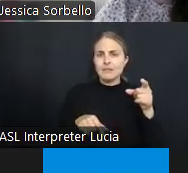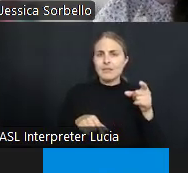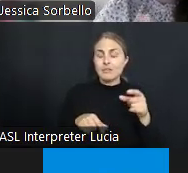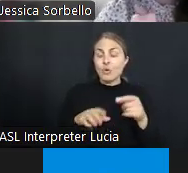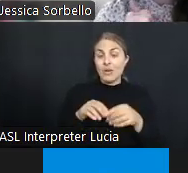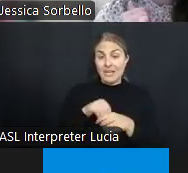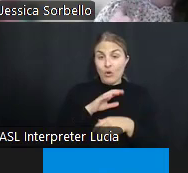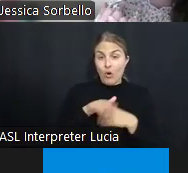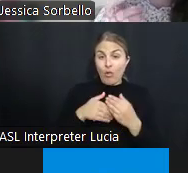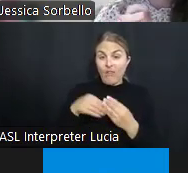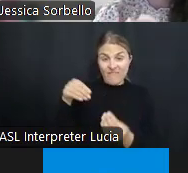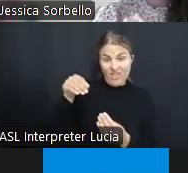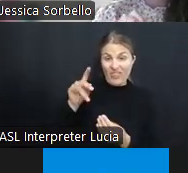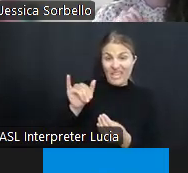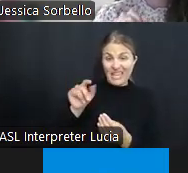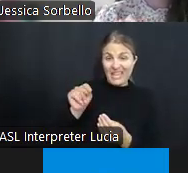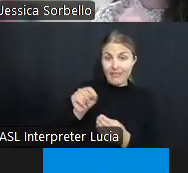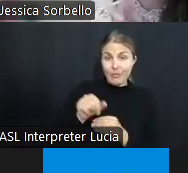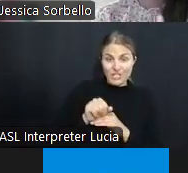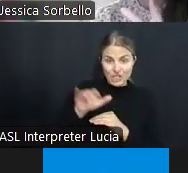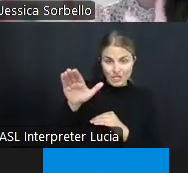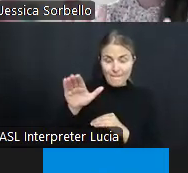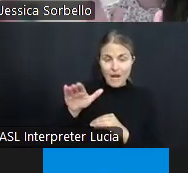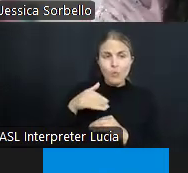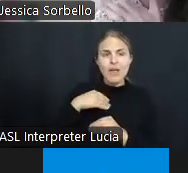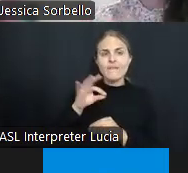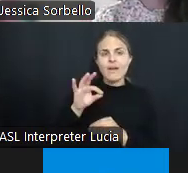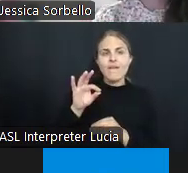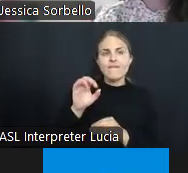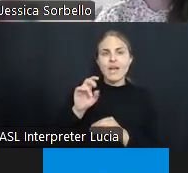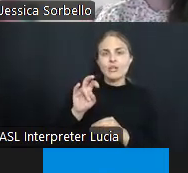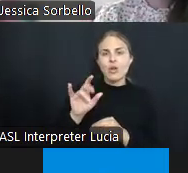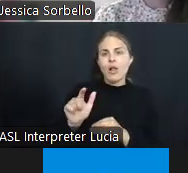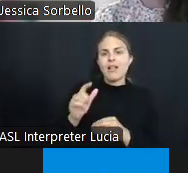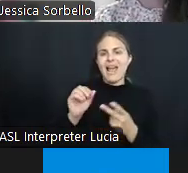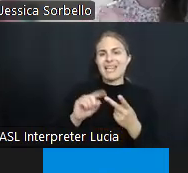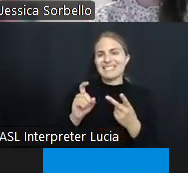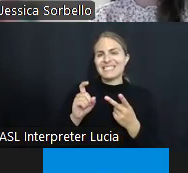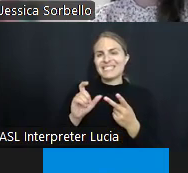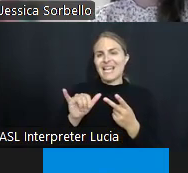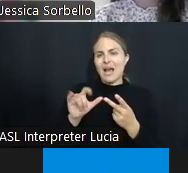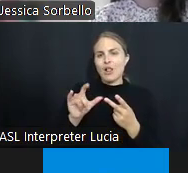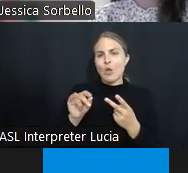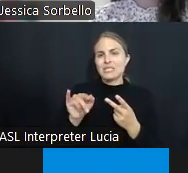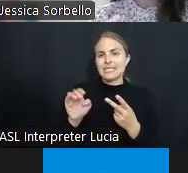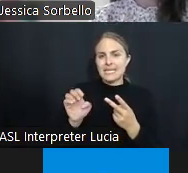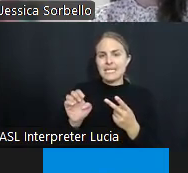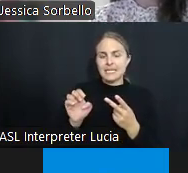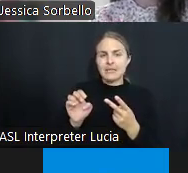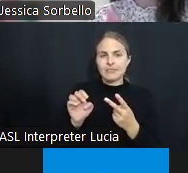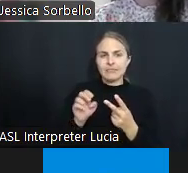both fentanyl test strips you put a small amount of the substance that you are going to use. Mixed in with some